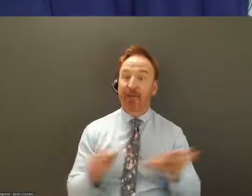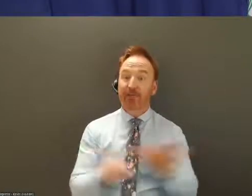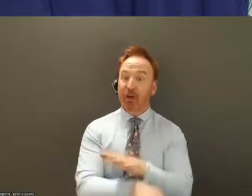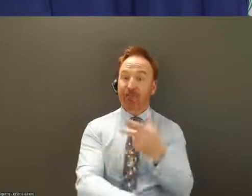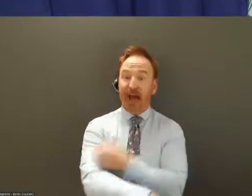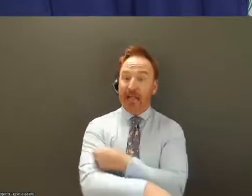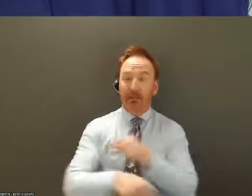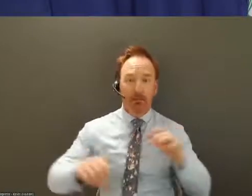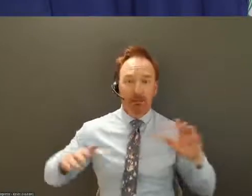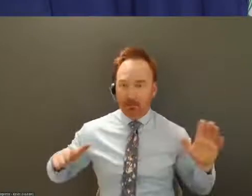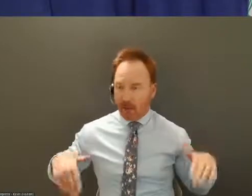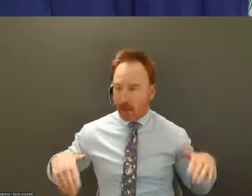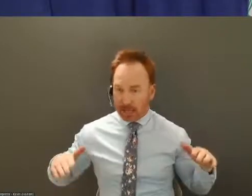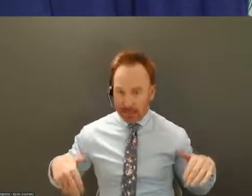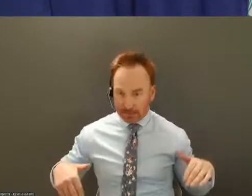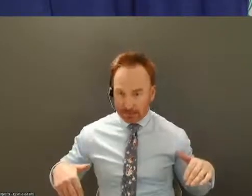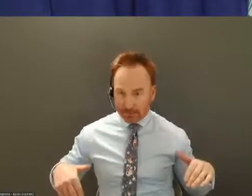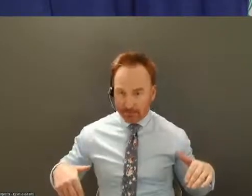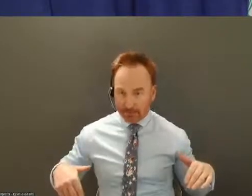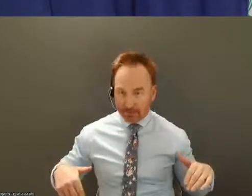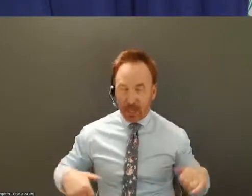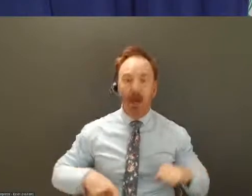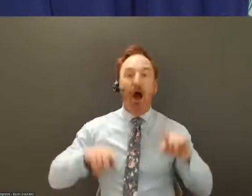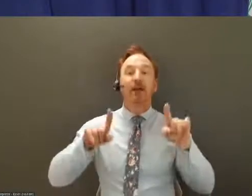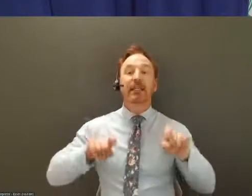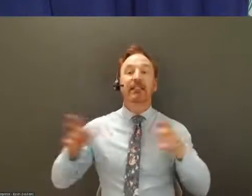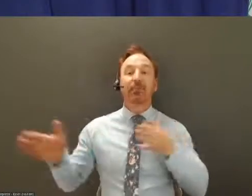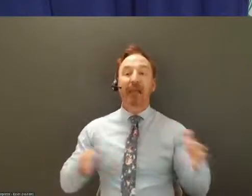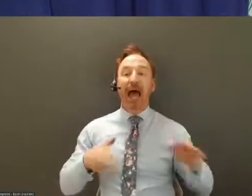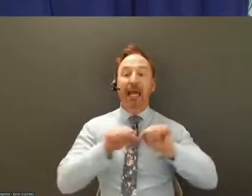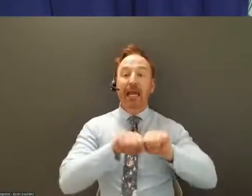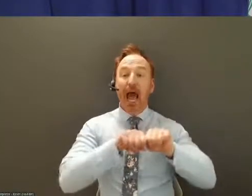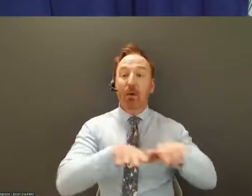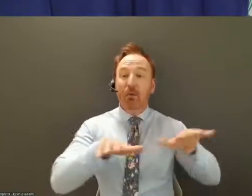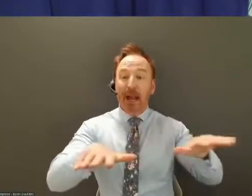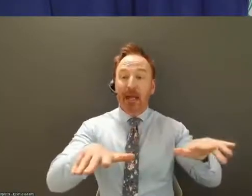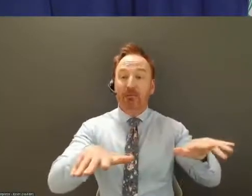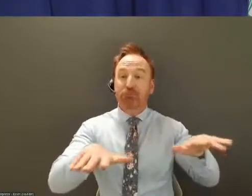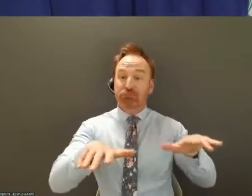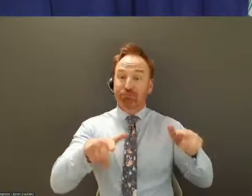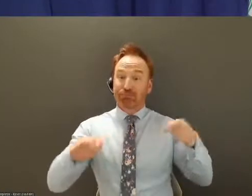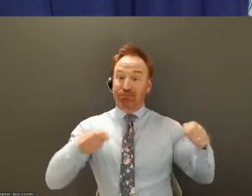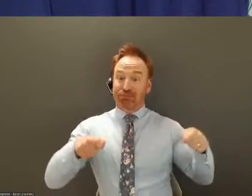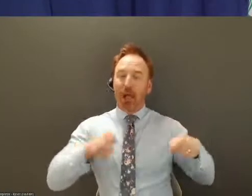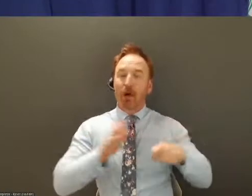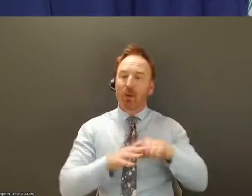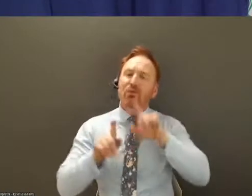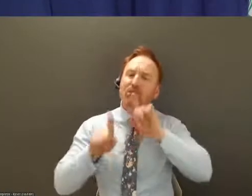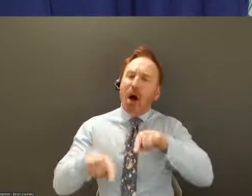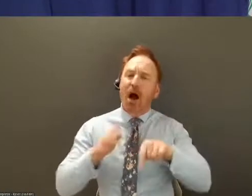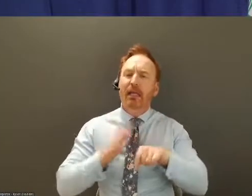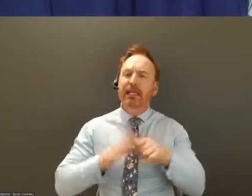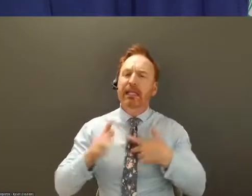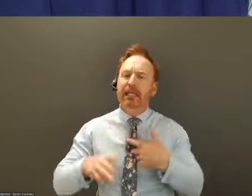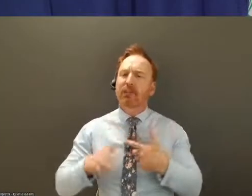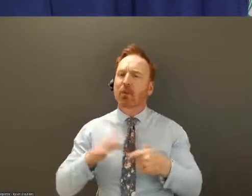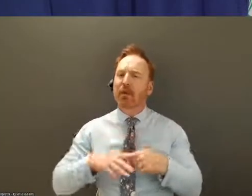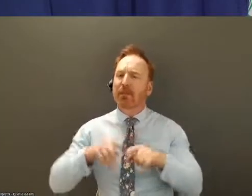Public measures, we are not so far seeing ongoing transmission.